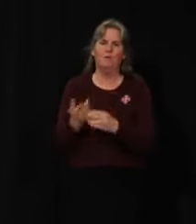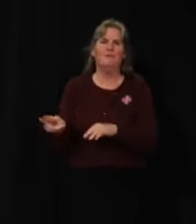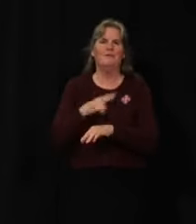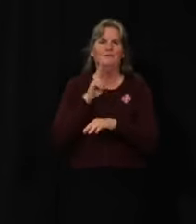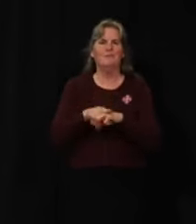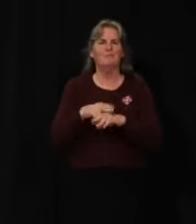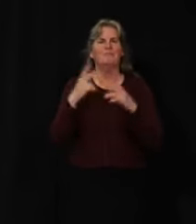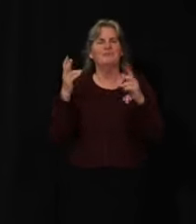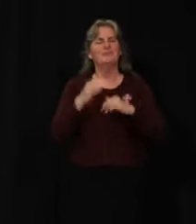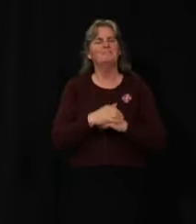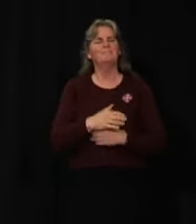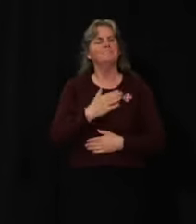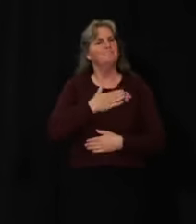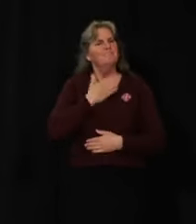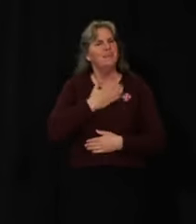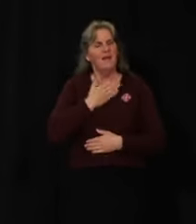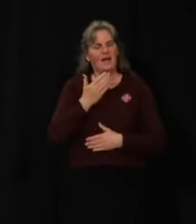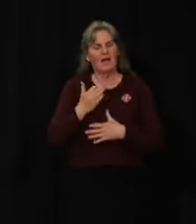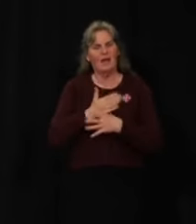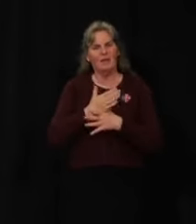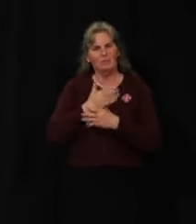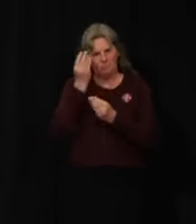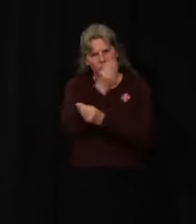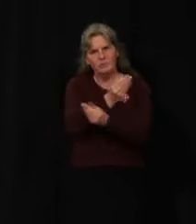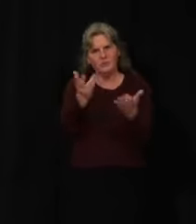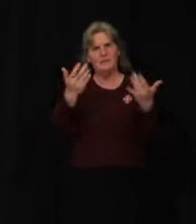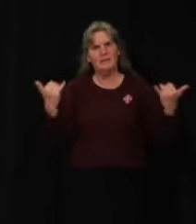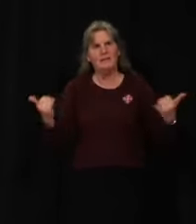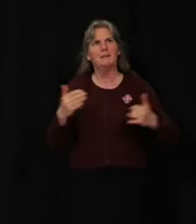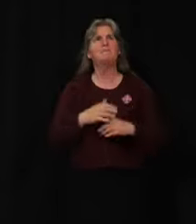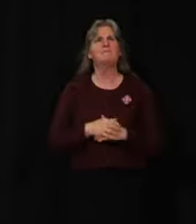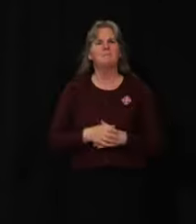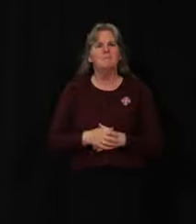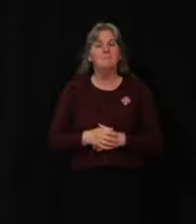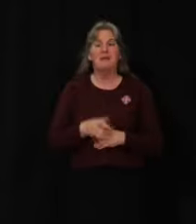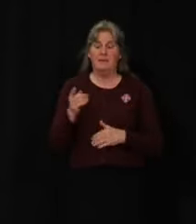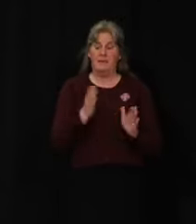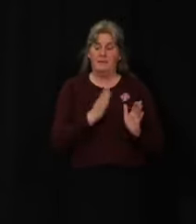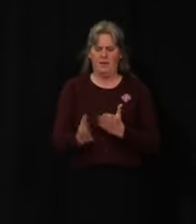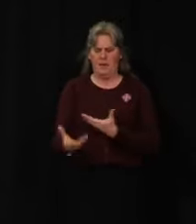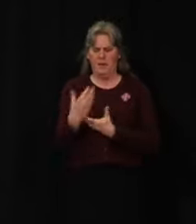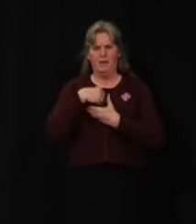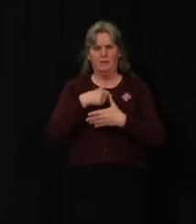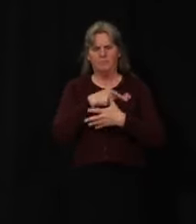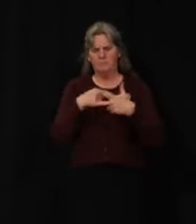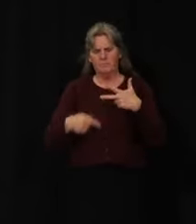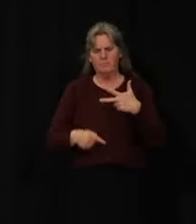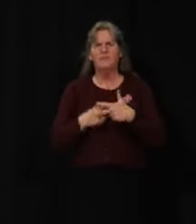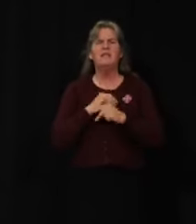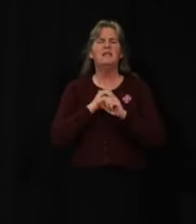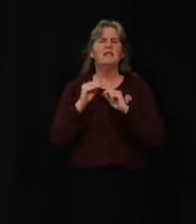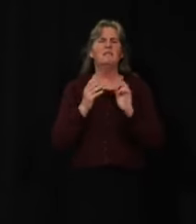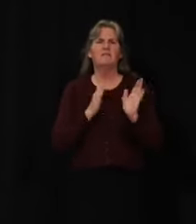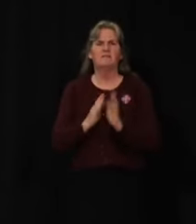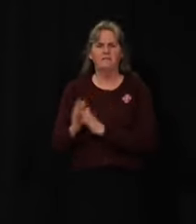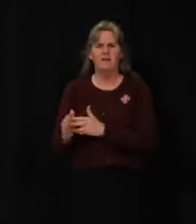I am very happy to share this document with Yukoners today. This plan includes a number of phases including the response